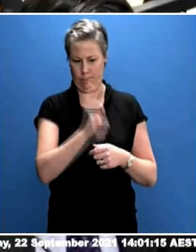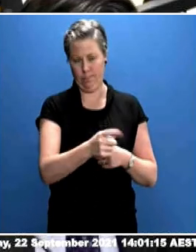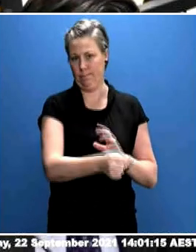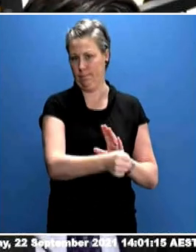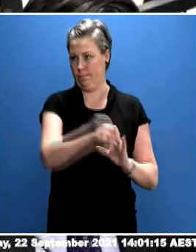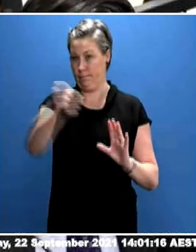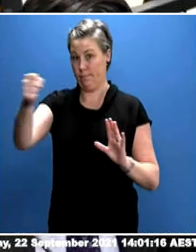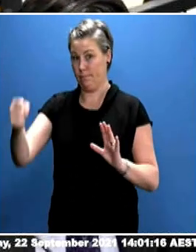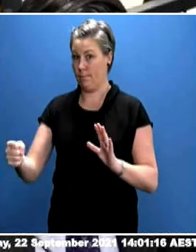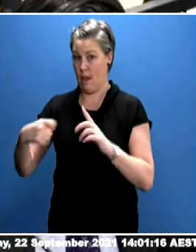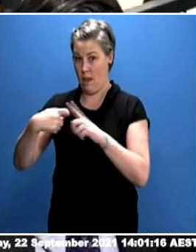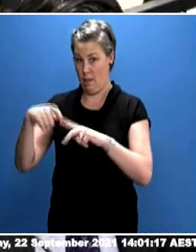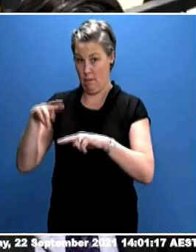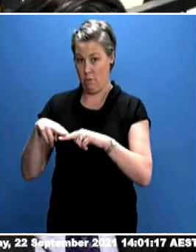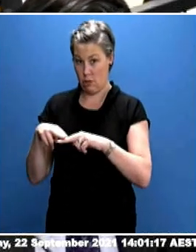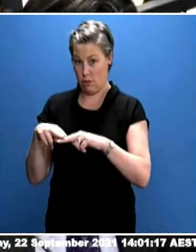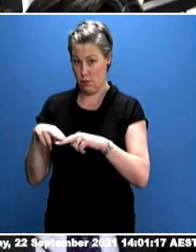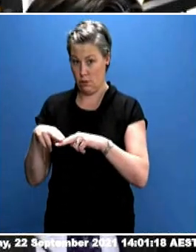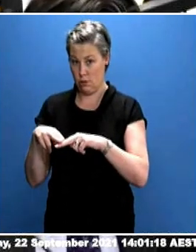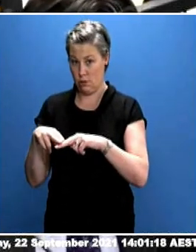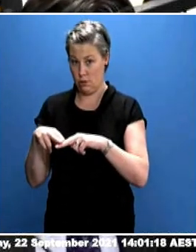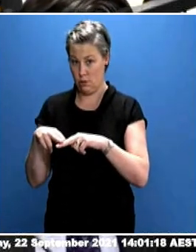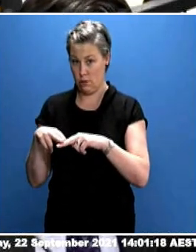the Kath French Centre; is that correct? That's correct.